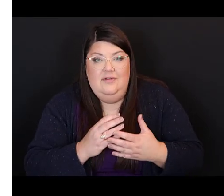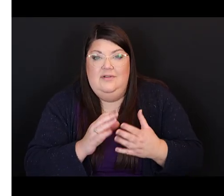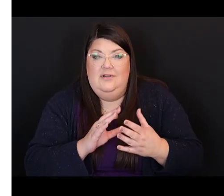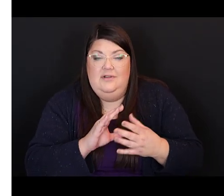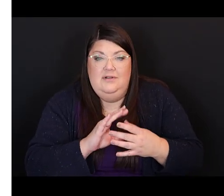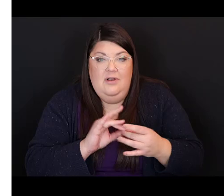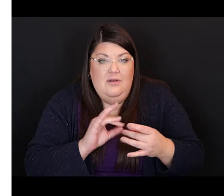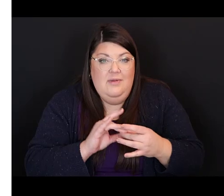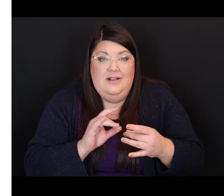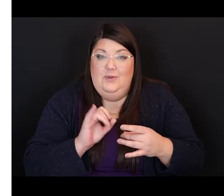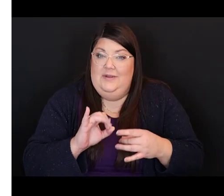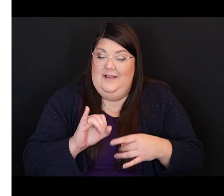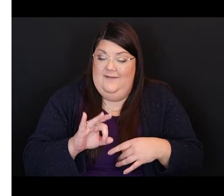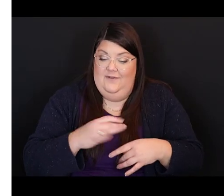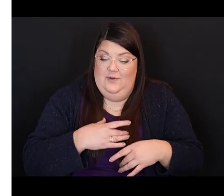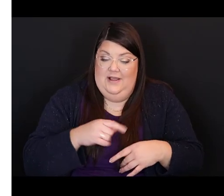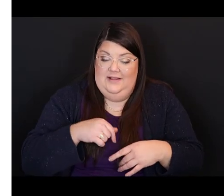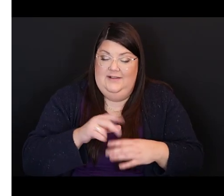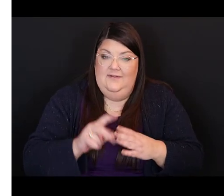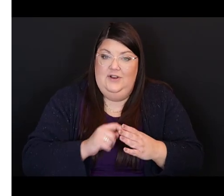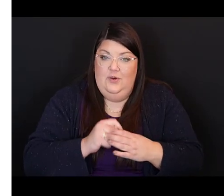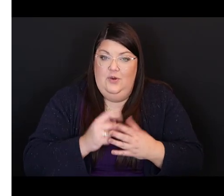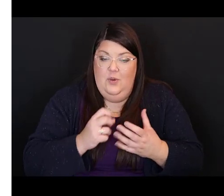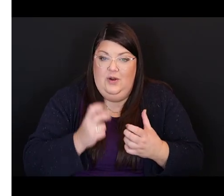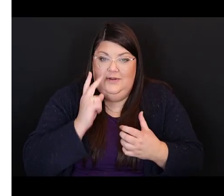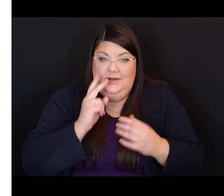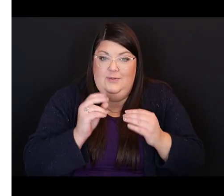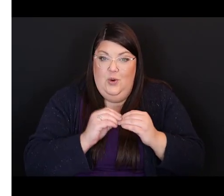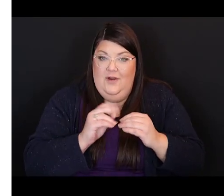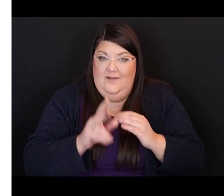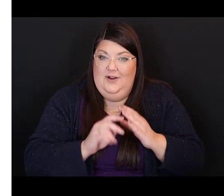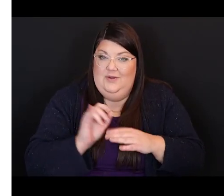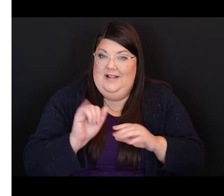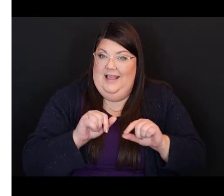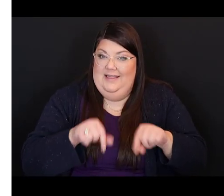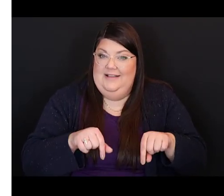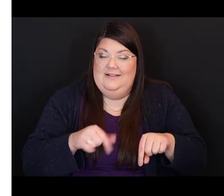So, if you like this video or you would like to see other videos like this, please send